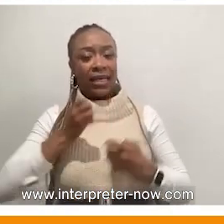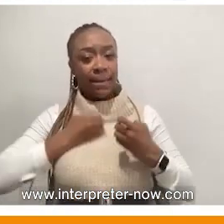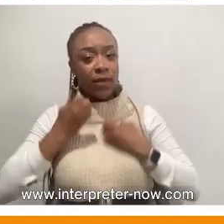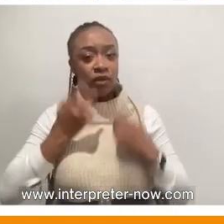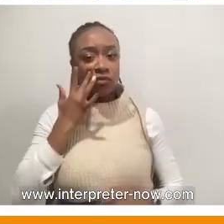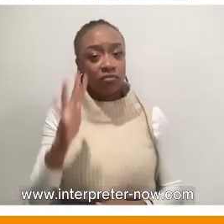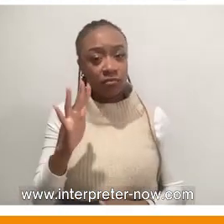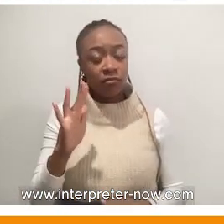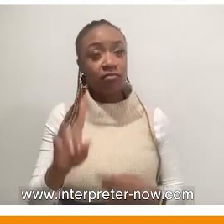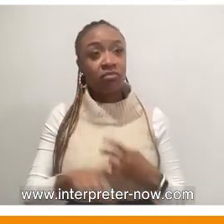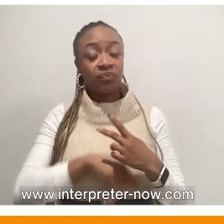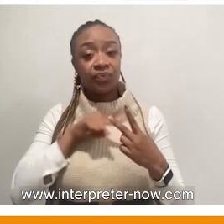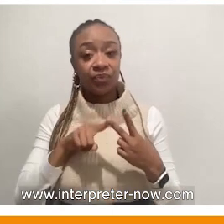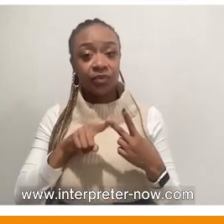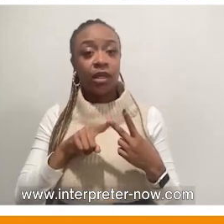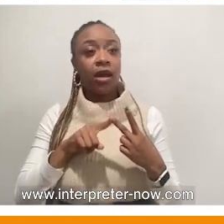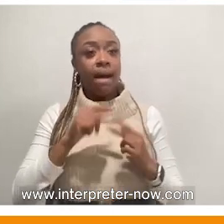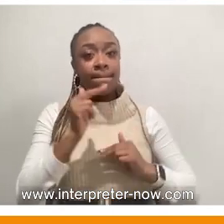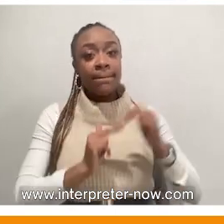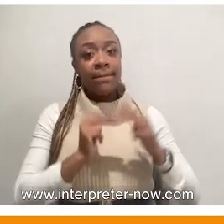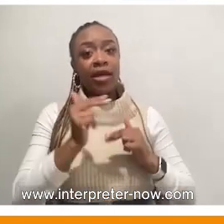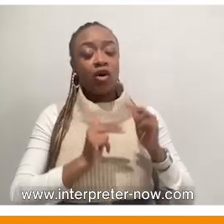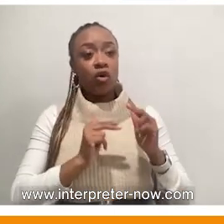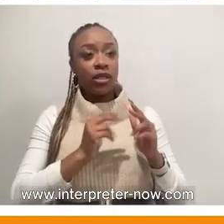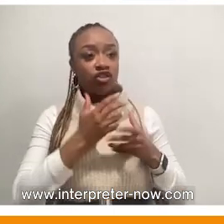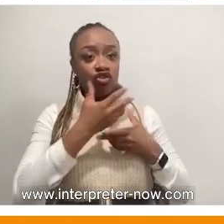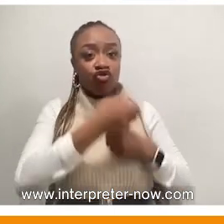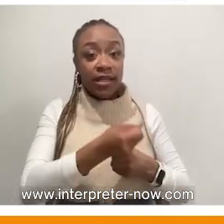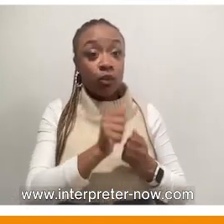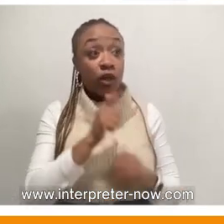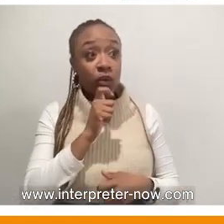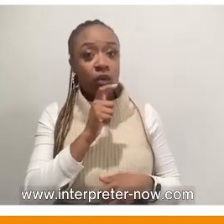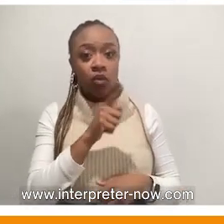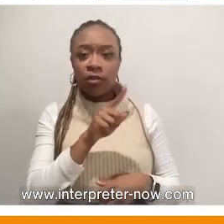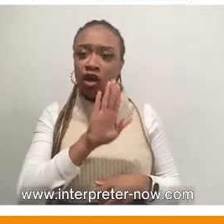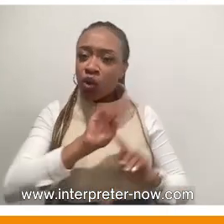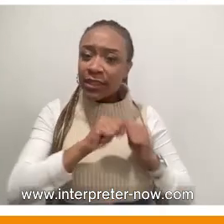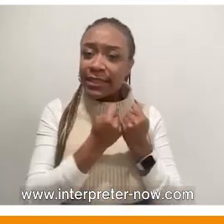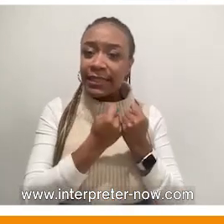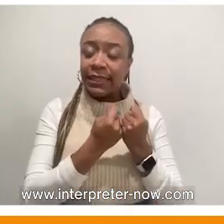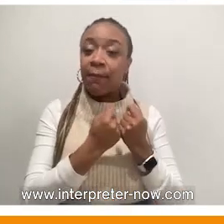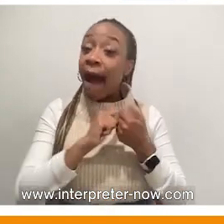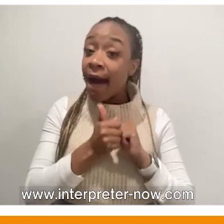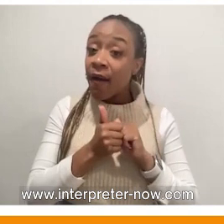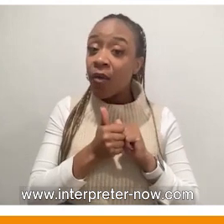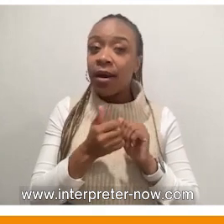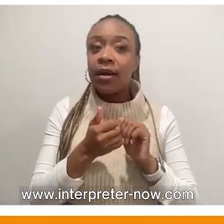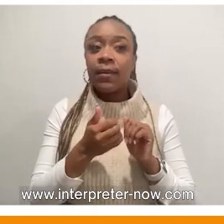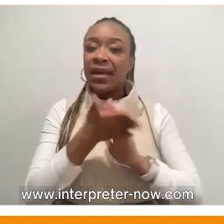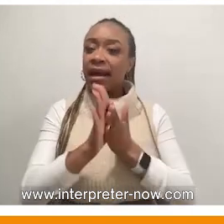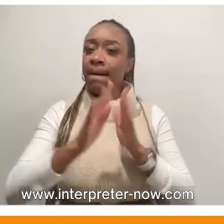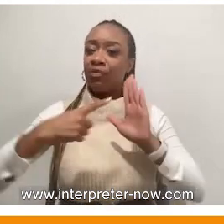Two, start building trust with your team by being that representation that they're looking